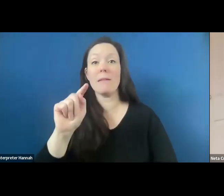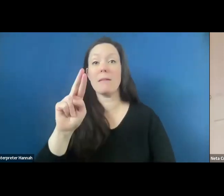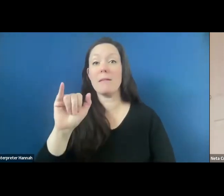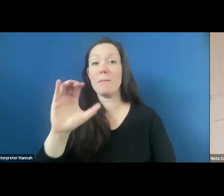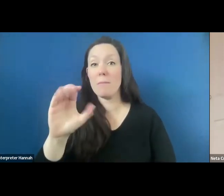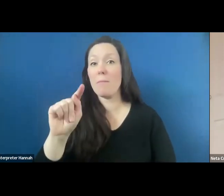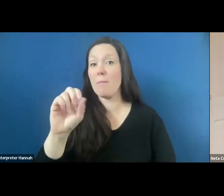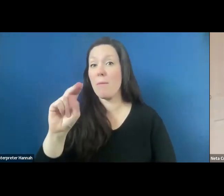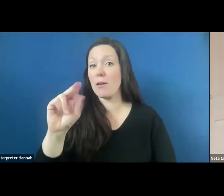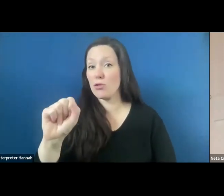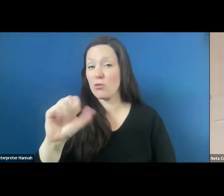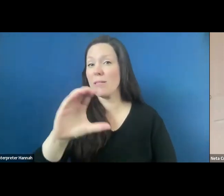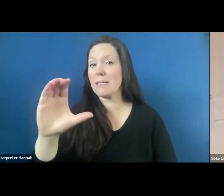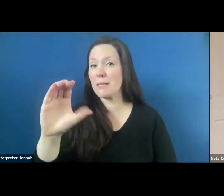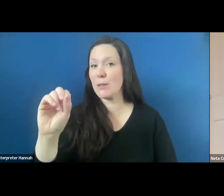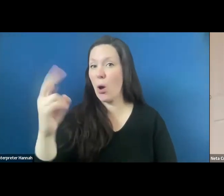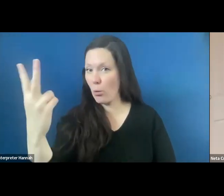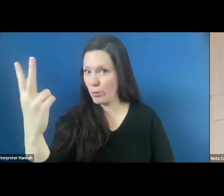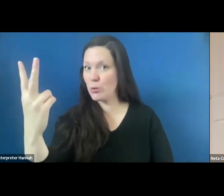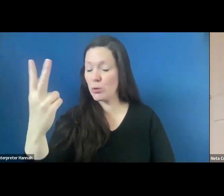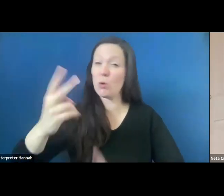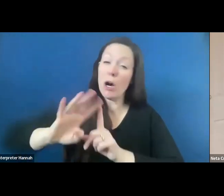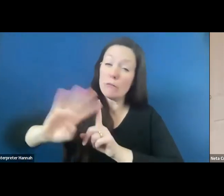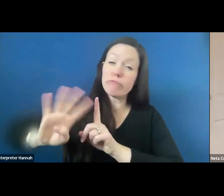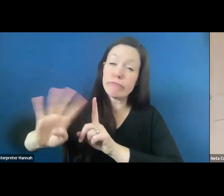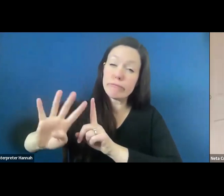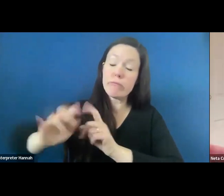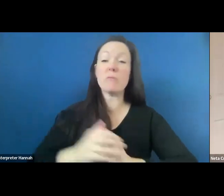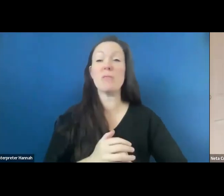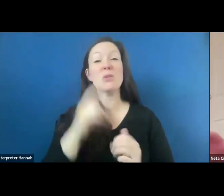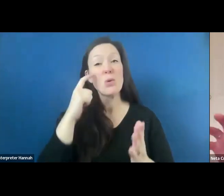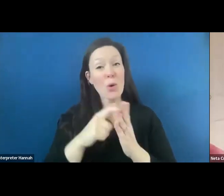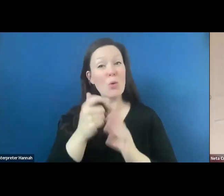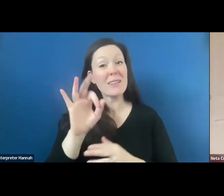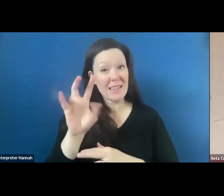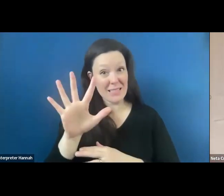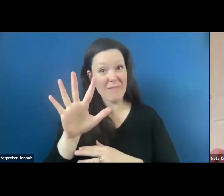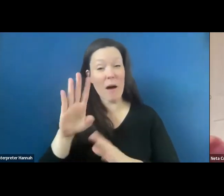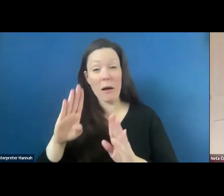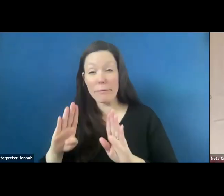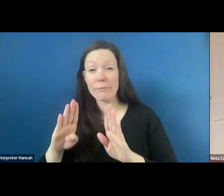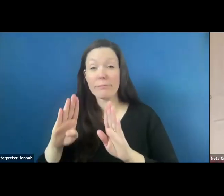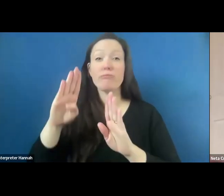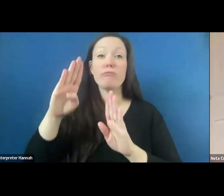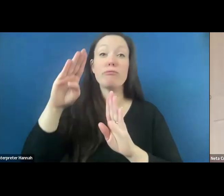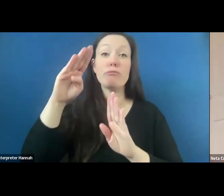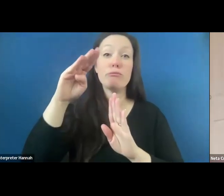equivalent. So there were some peaks there, though, in 1975 to the end of the Vietnam War was 109 million metric tons.